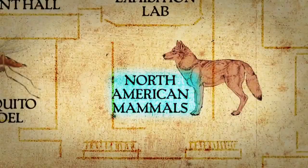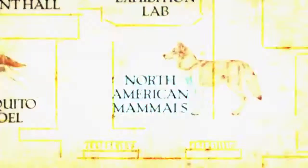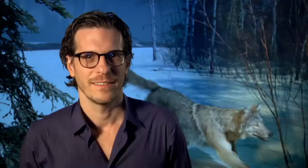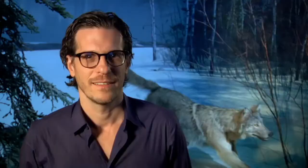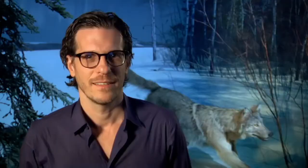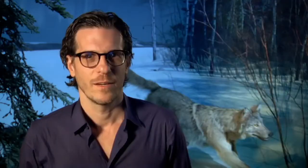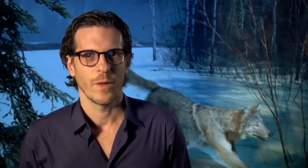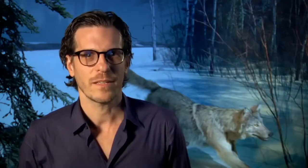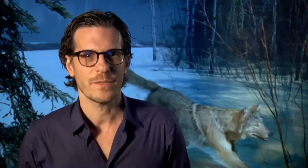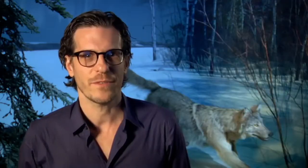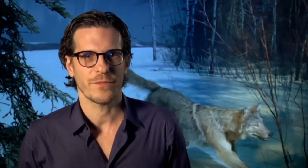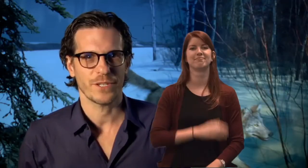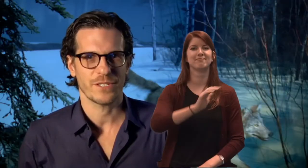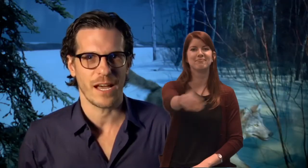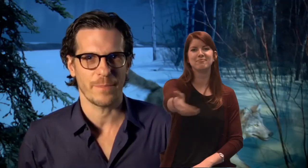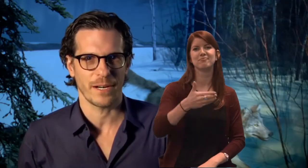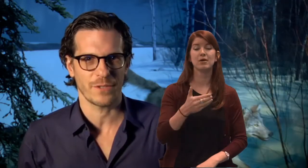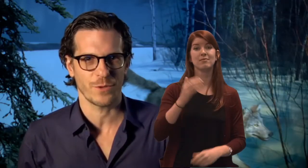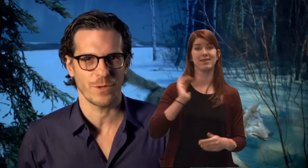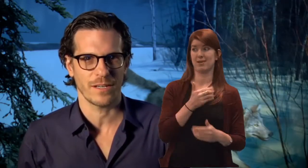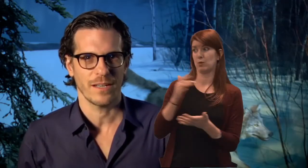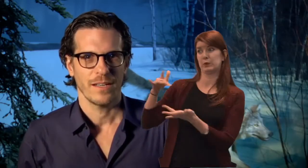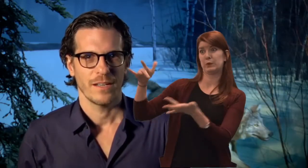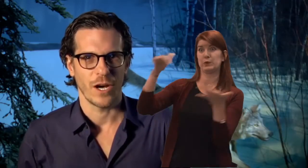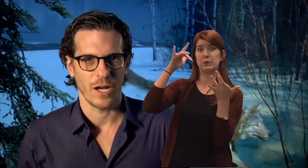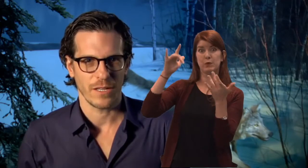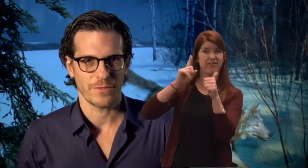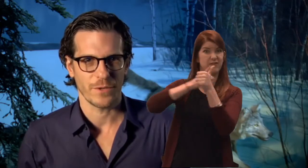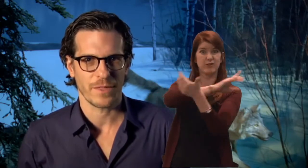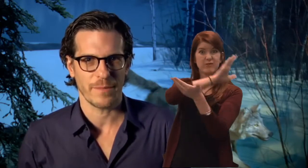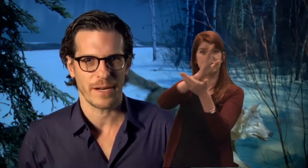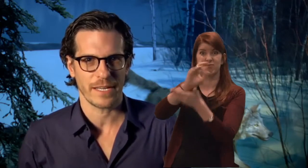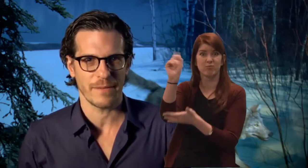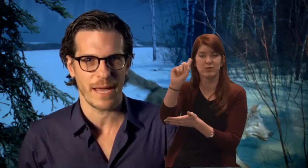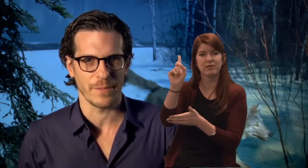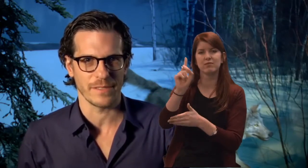Welcome to the first stop on our tour, the Hall of North American Mammals,